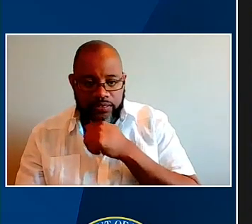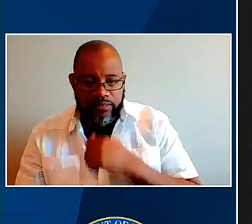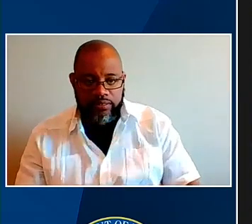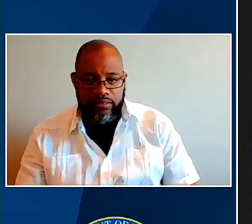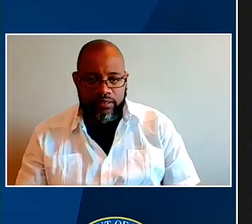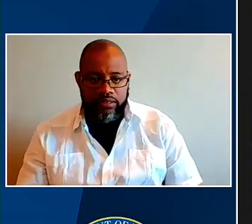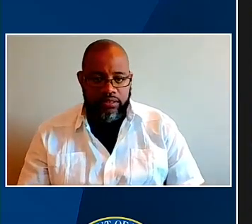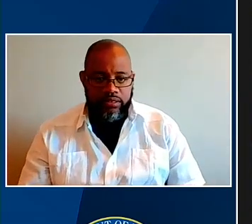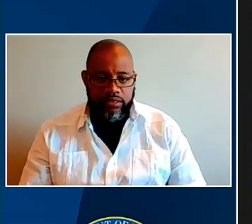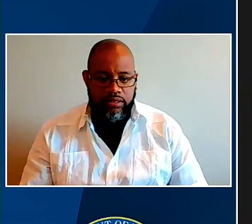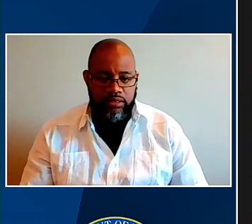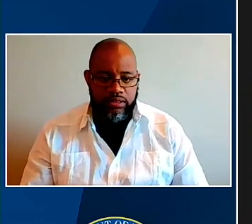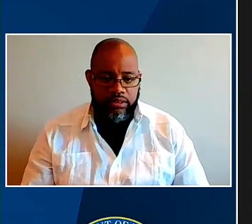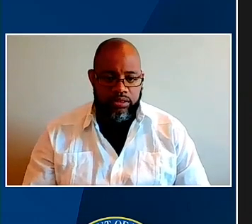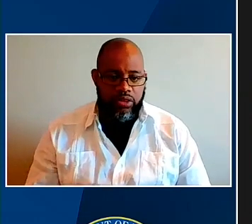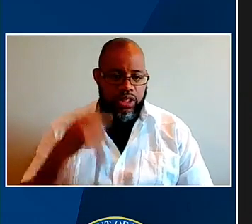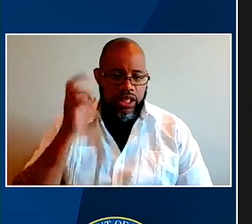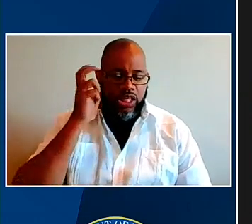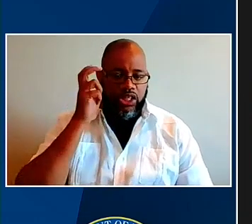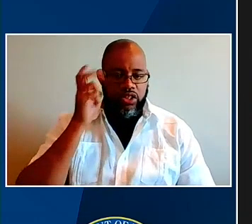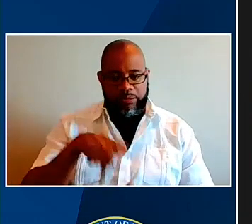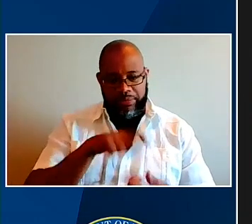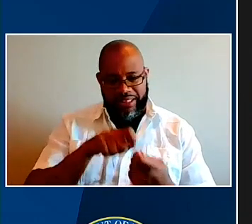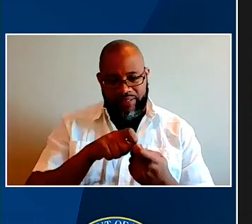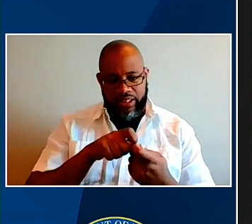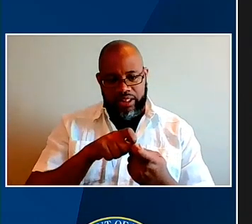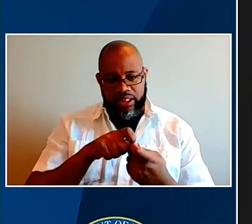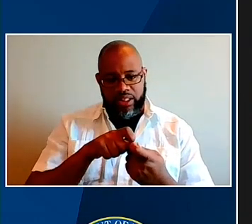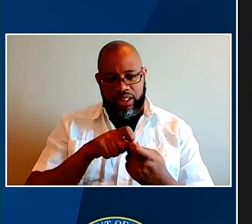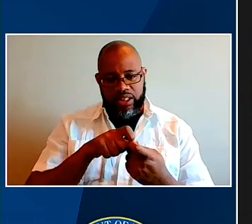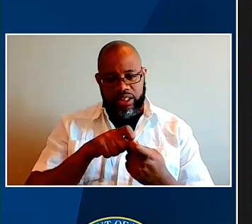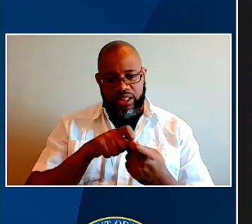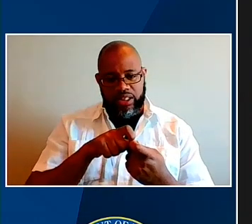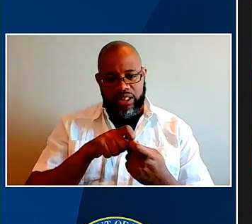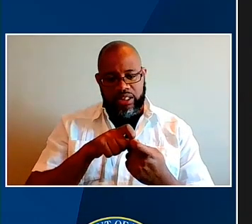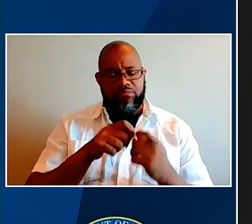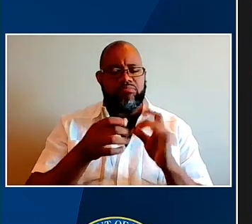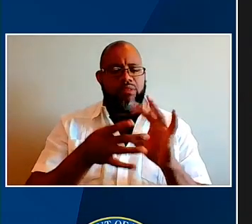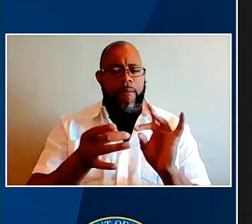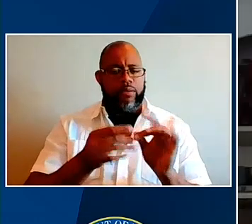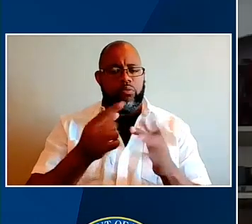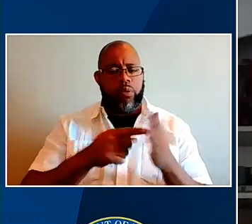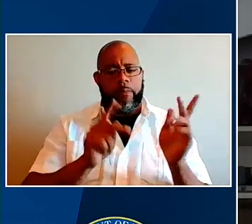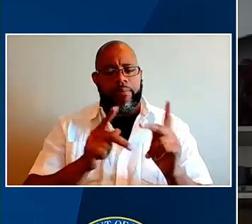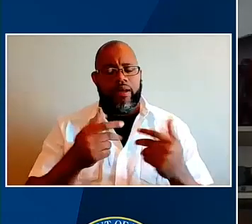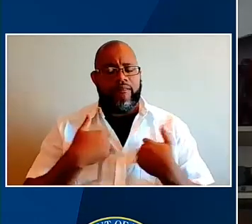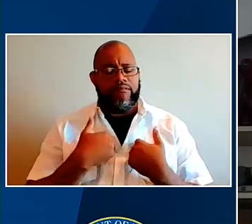Thanks, Barmak. I'd like to hear specifically, all comments, obviously, but, what people have- any comments in